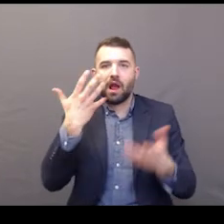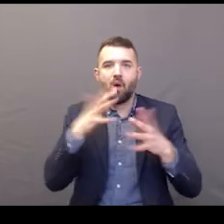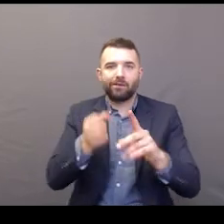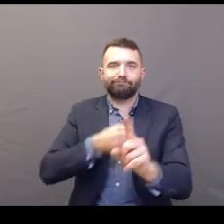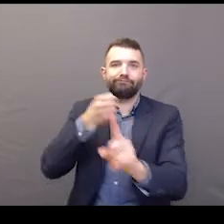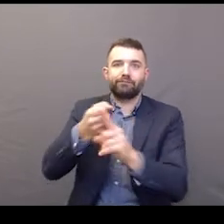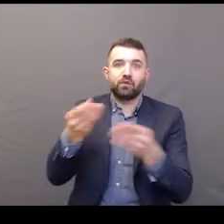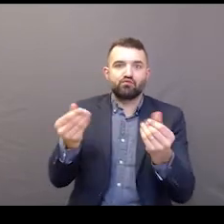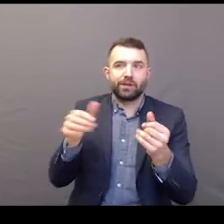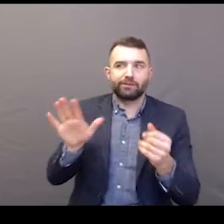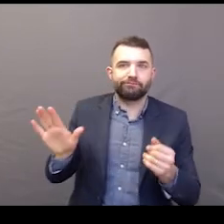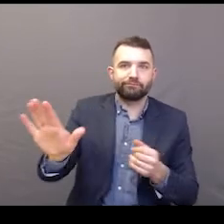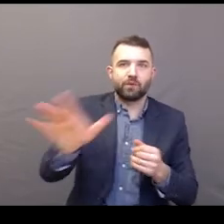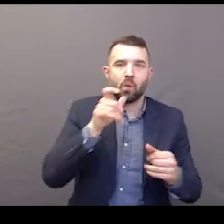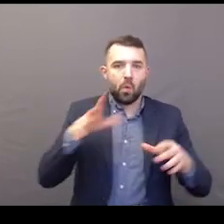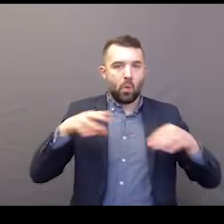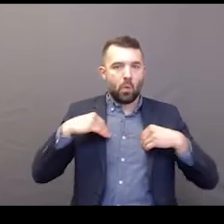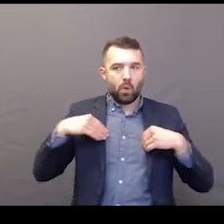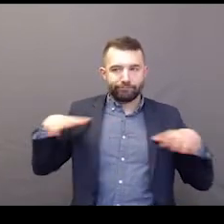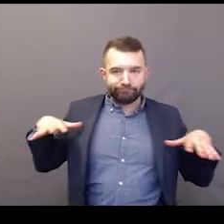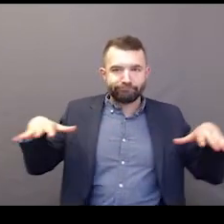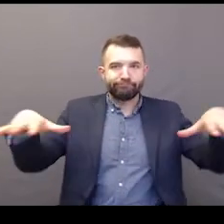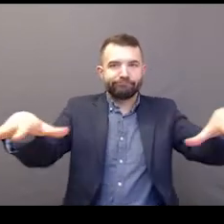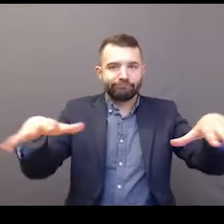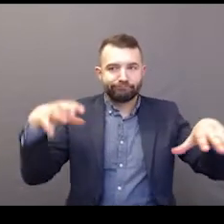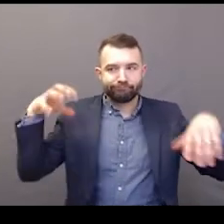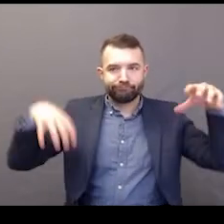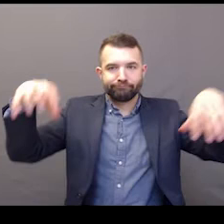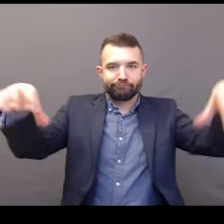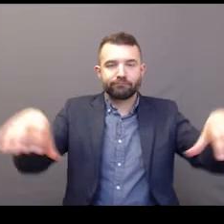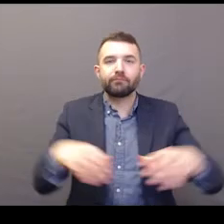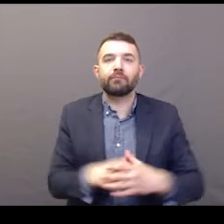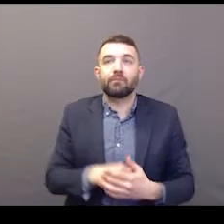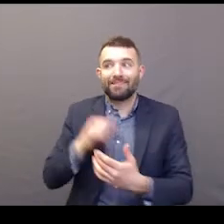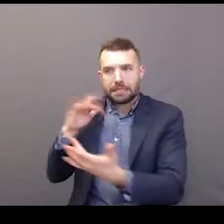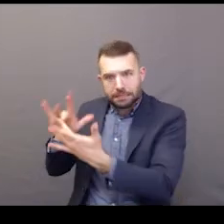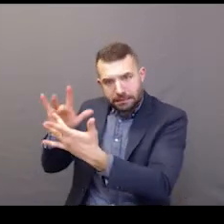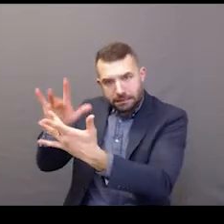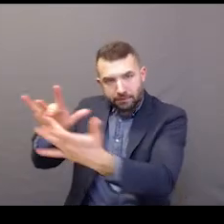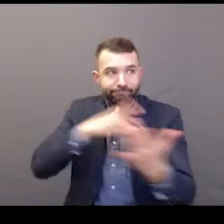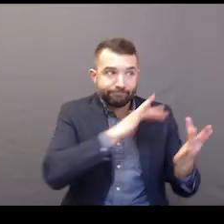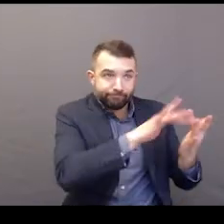We have reached out to property owners on both sides of the roadway to discuss what this means for potential impacts to their properties.